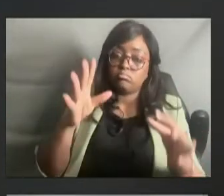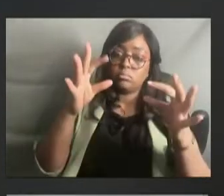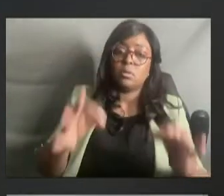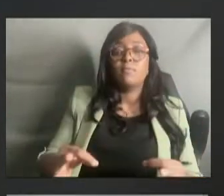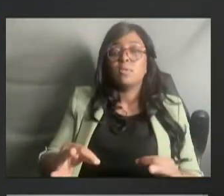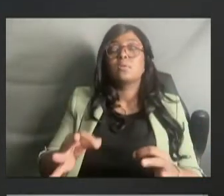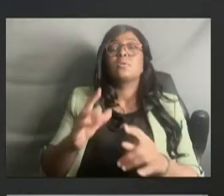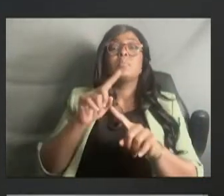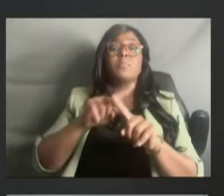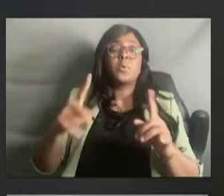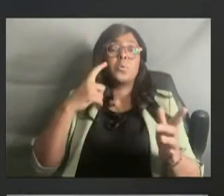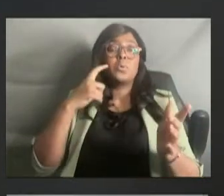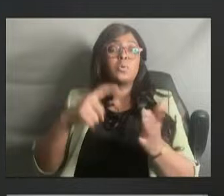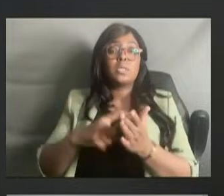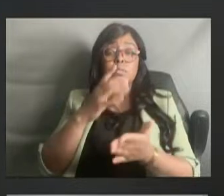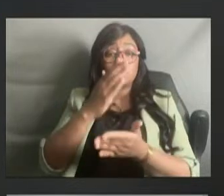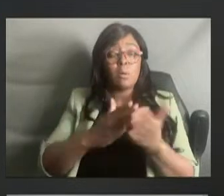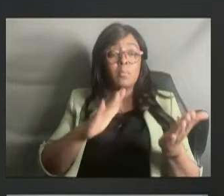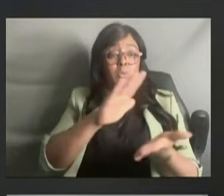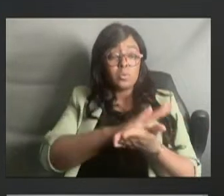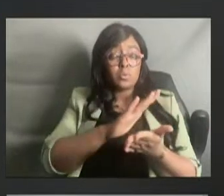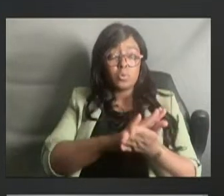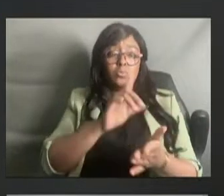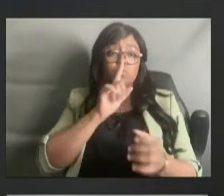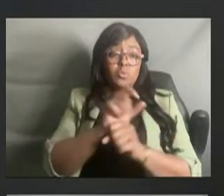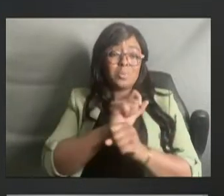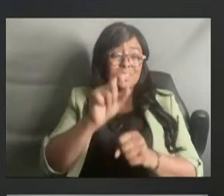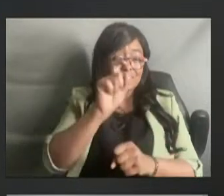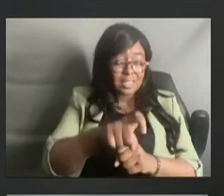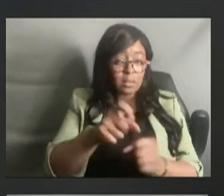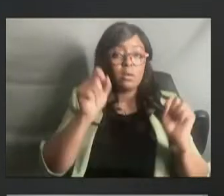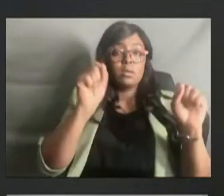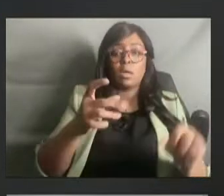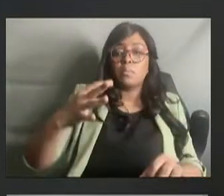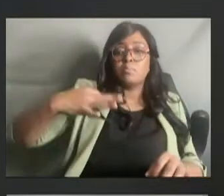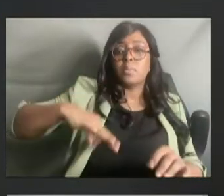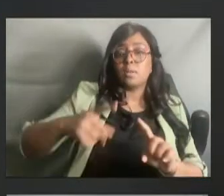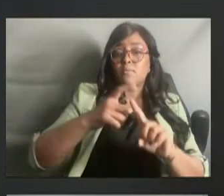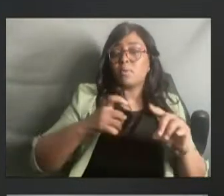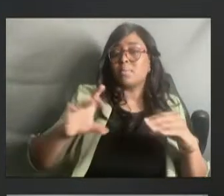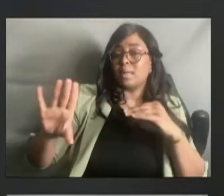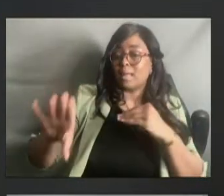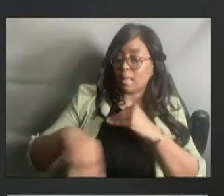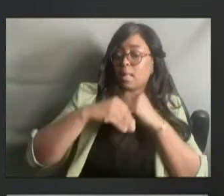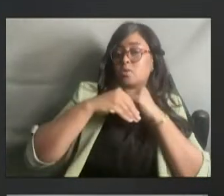and we will absolutely do that. But you'll see how some of our